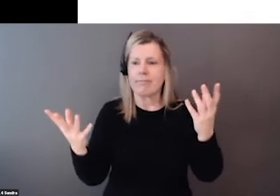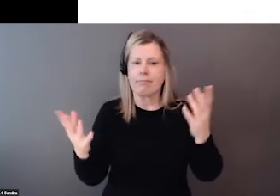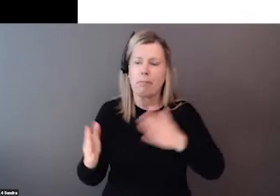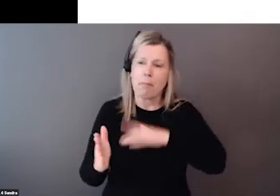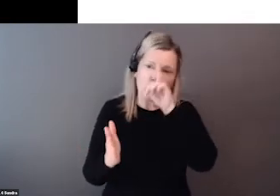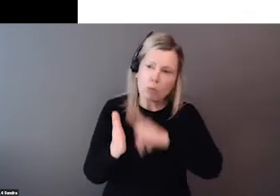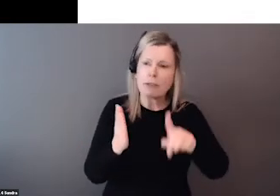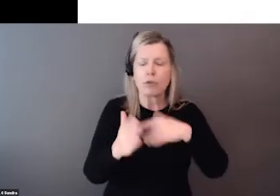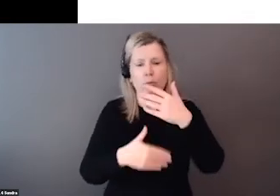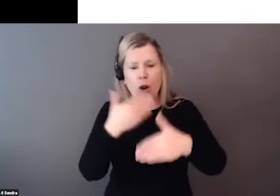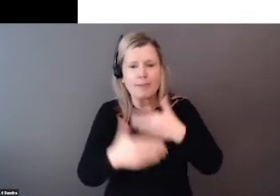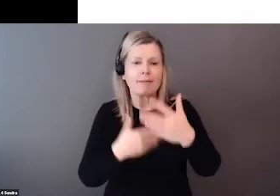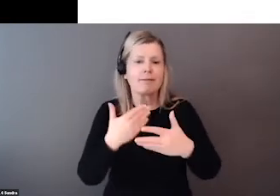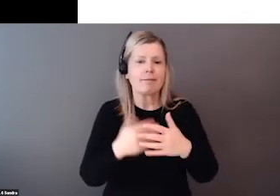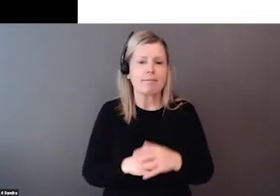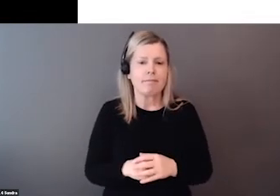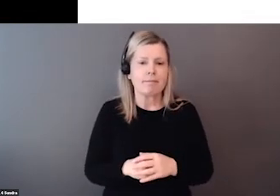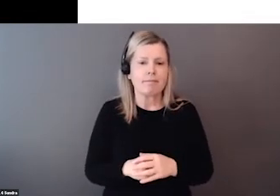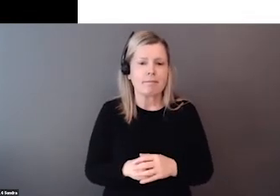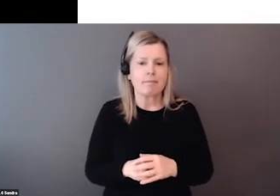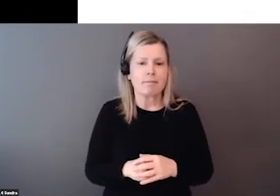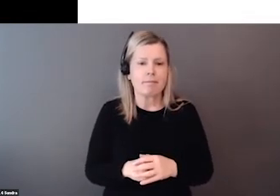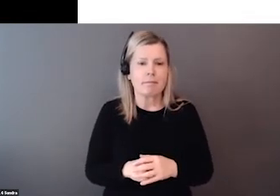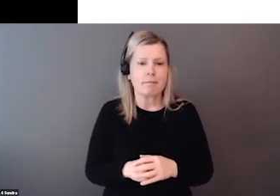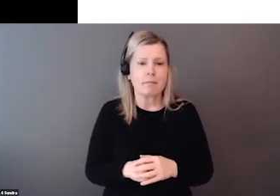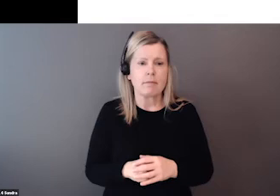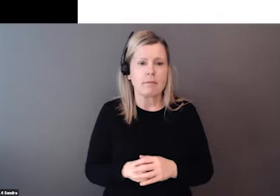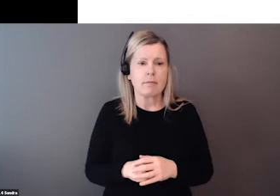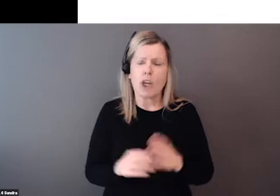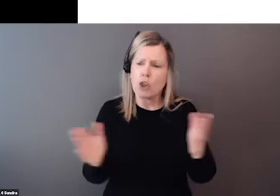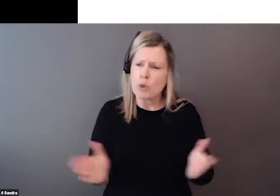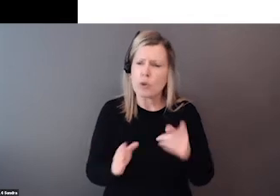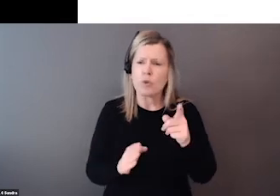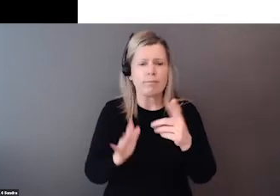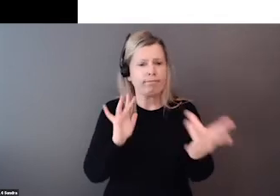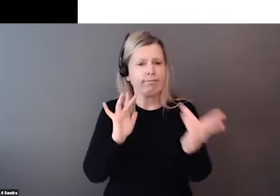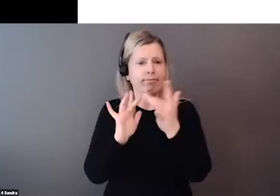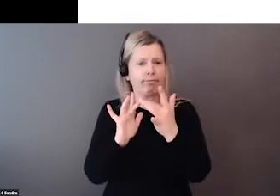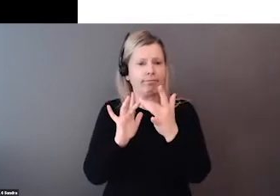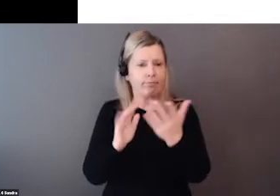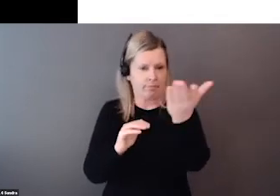with everyone in the conference. But I encourage you to reach out as you consider